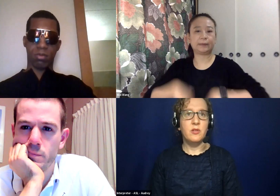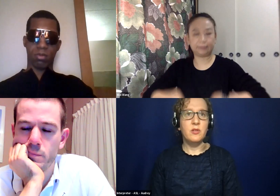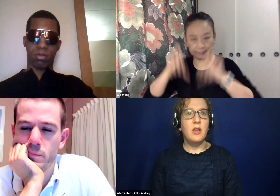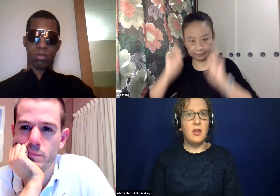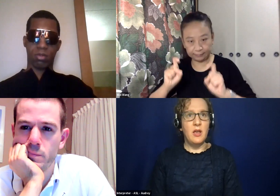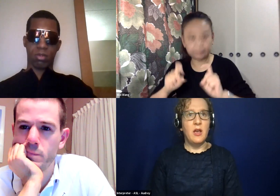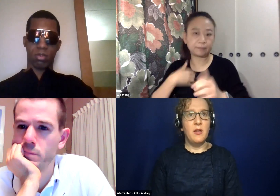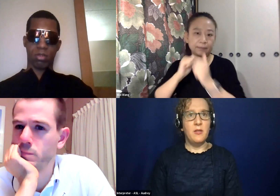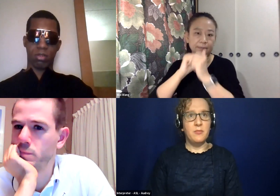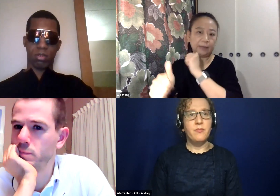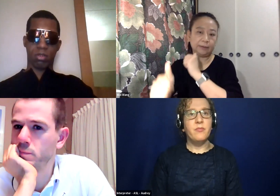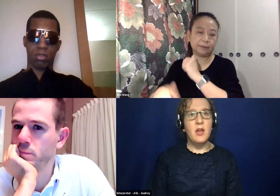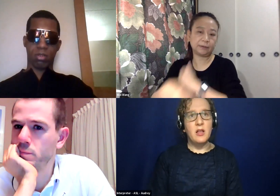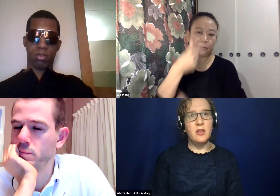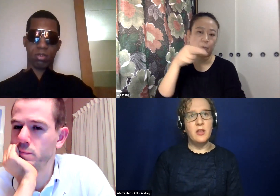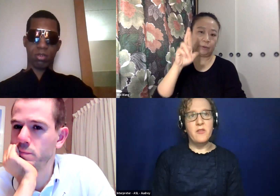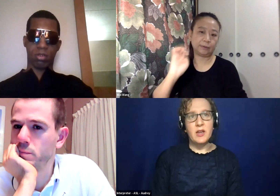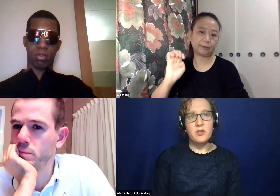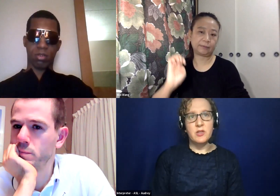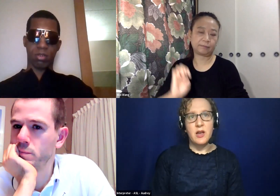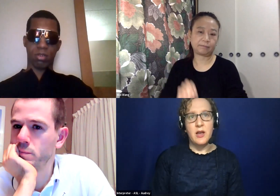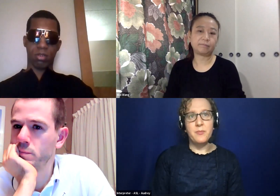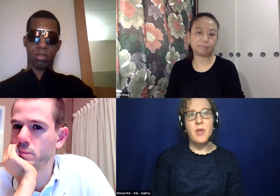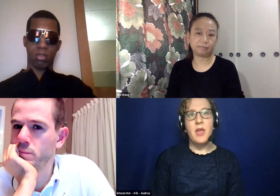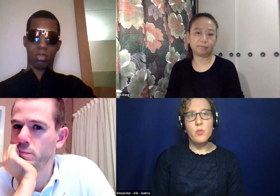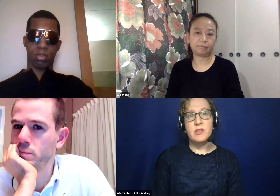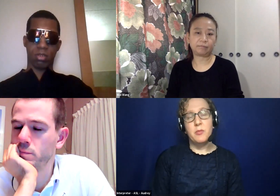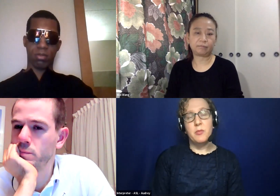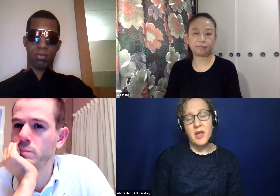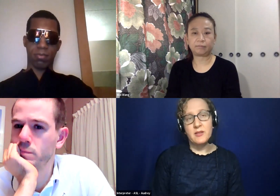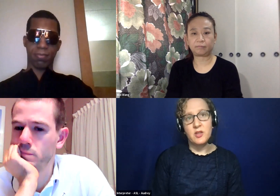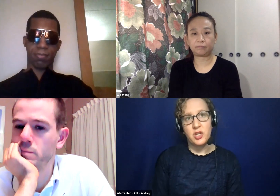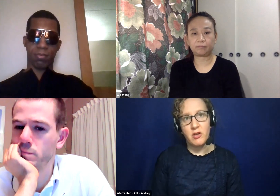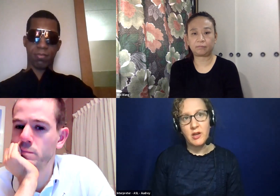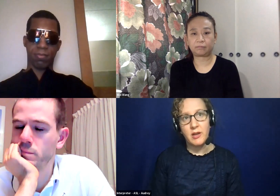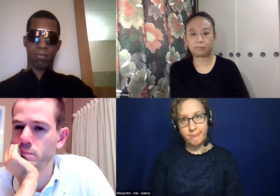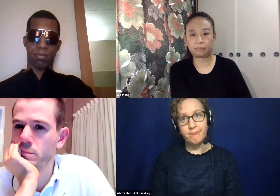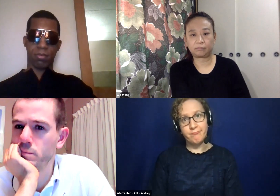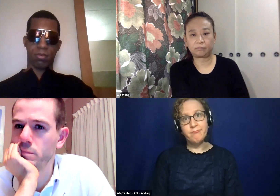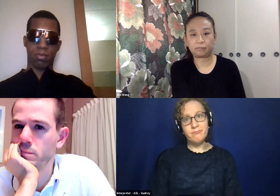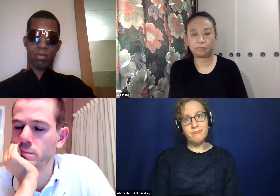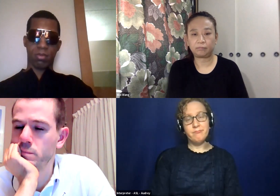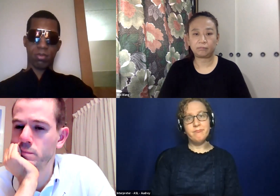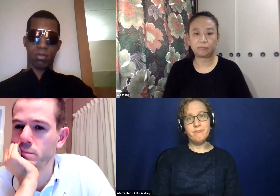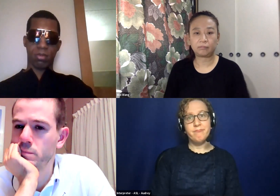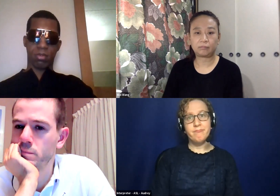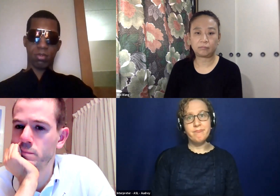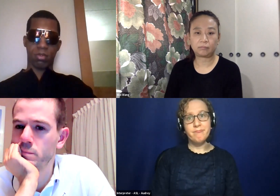a little bit of extra time and was able to pass the GRE.